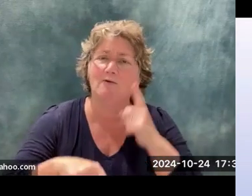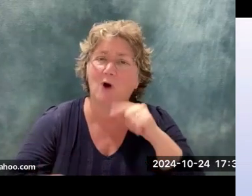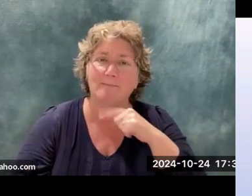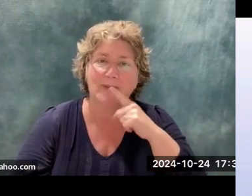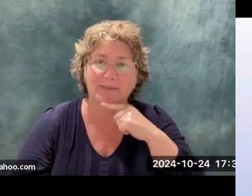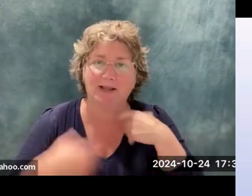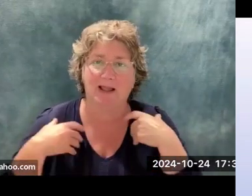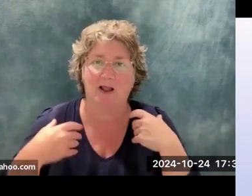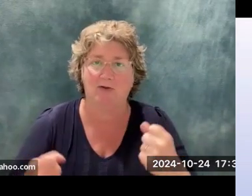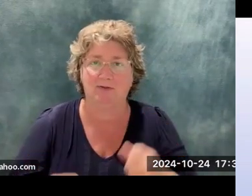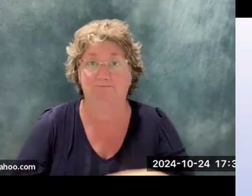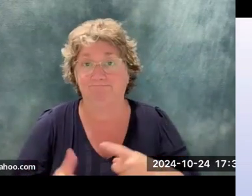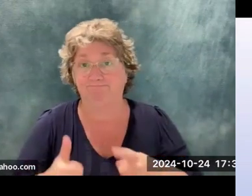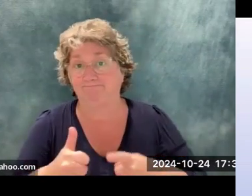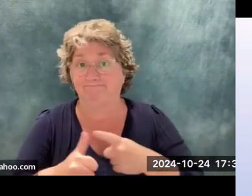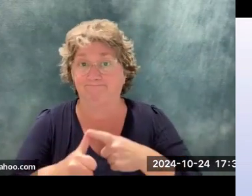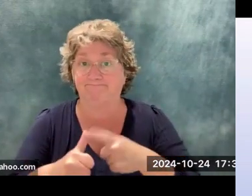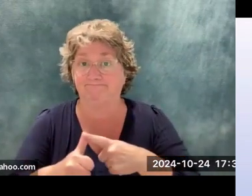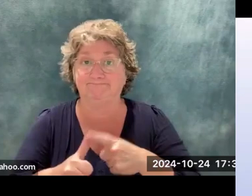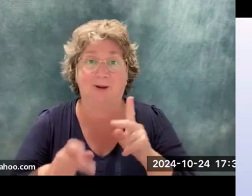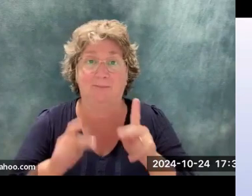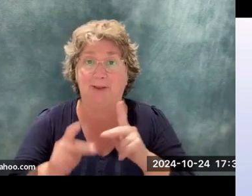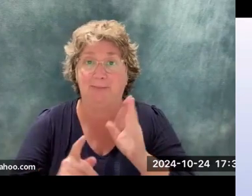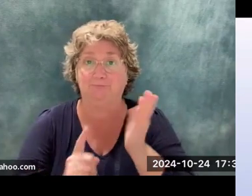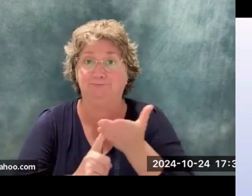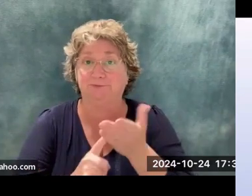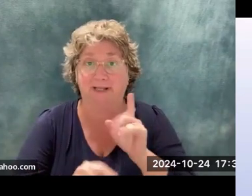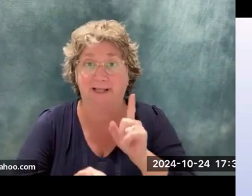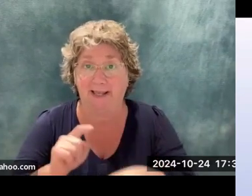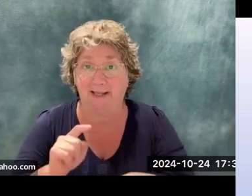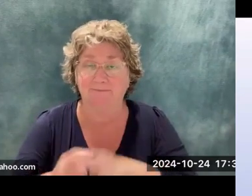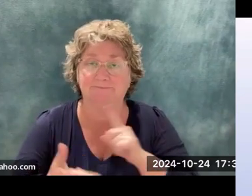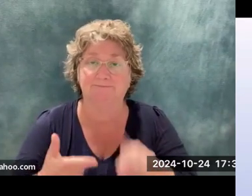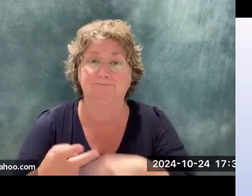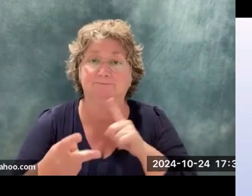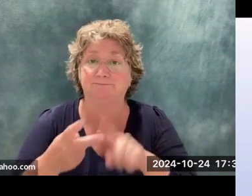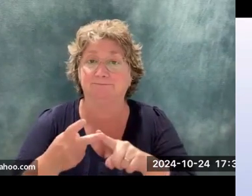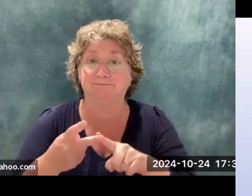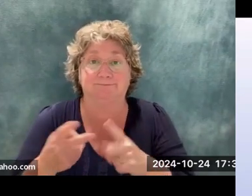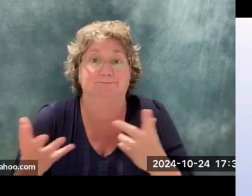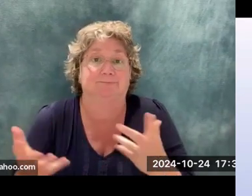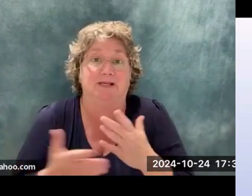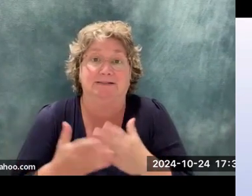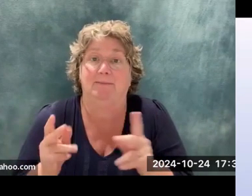or there are people who simply don't want to get the vaccine, no matter how good it is.